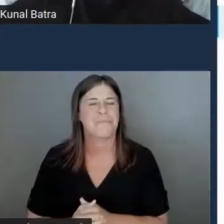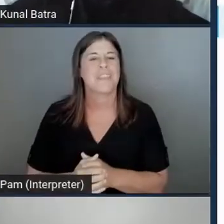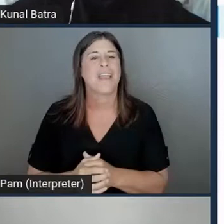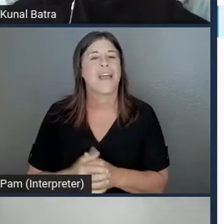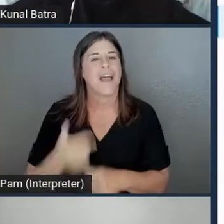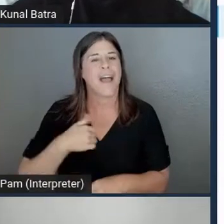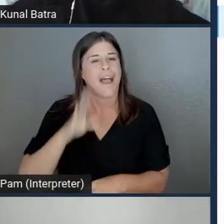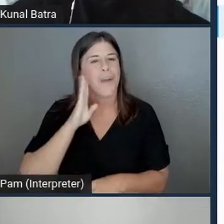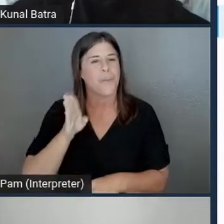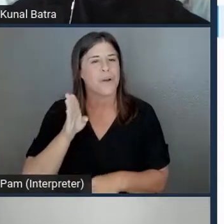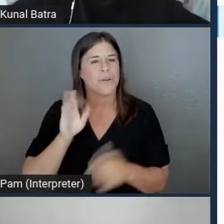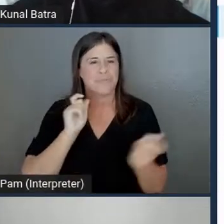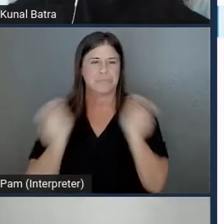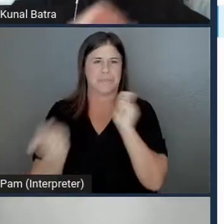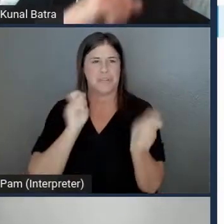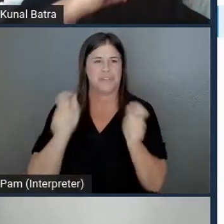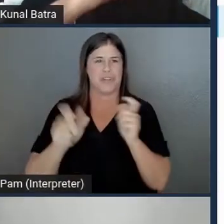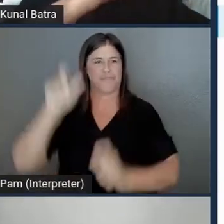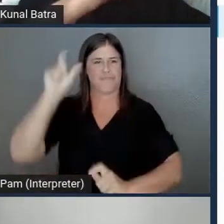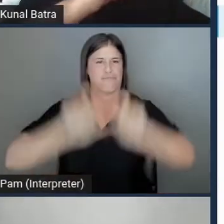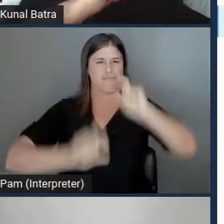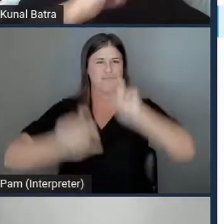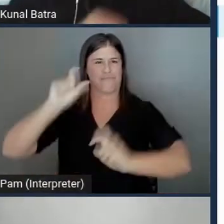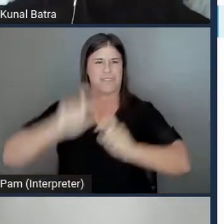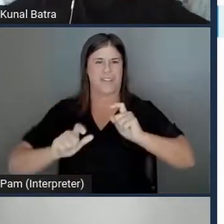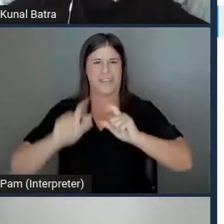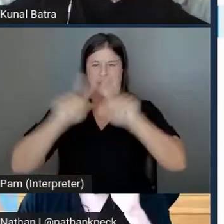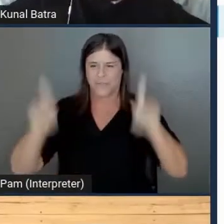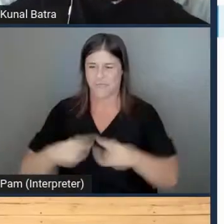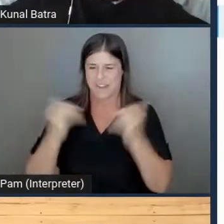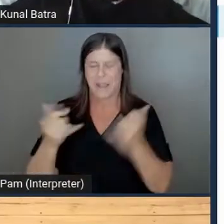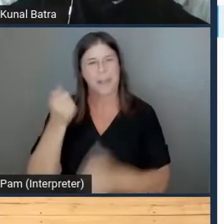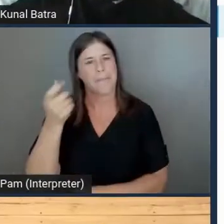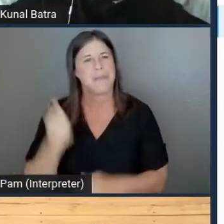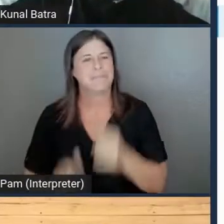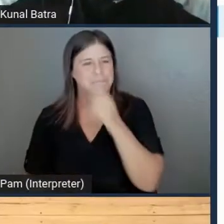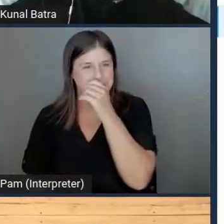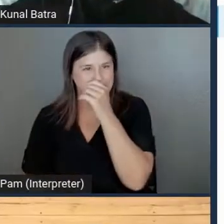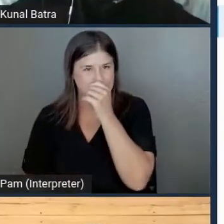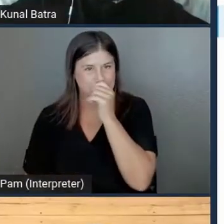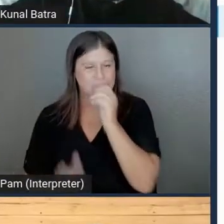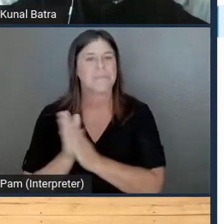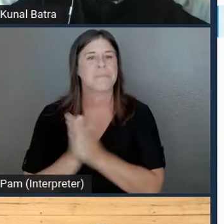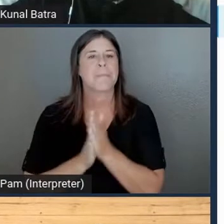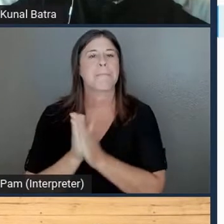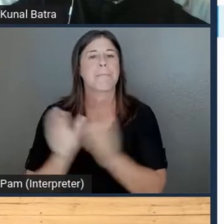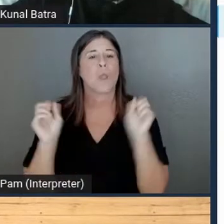Let me adjust the screen layout a little bit. Okay. All right.